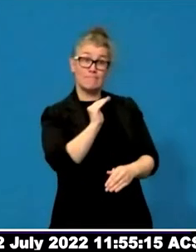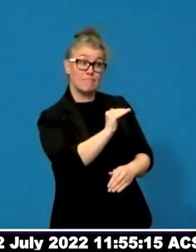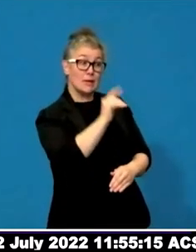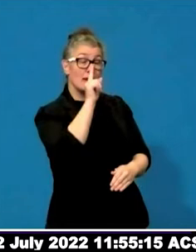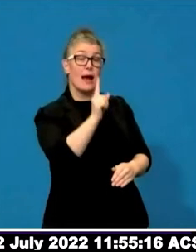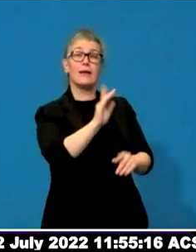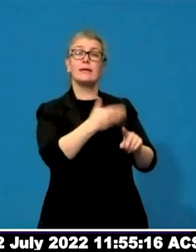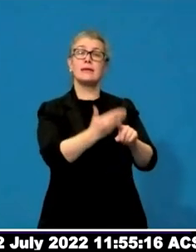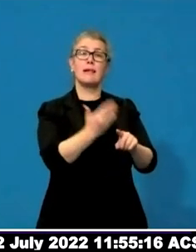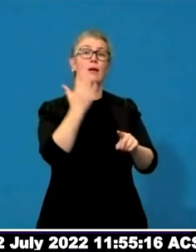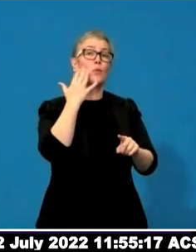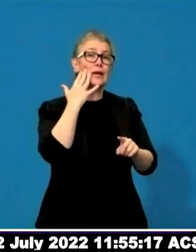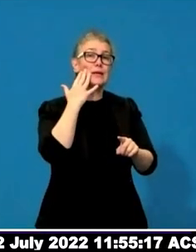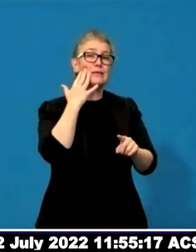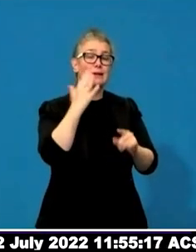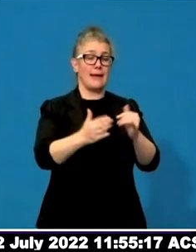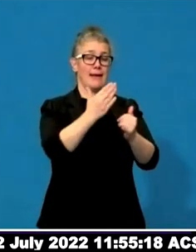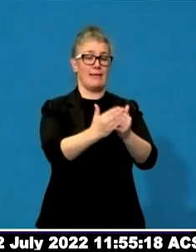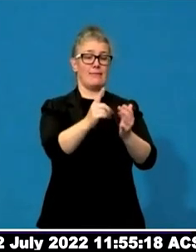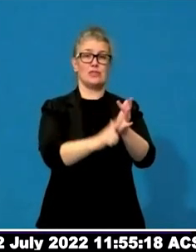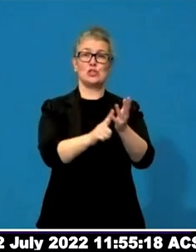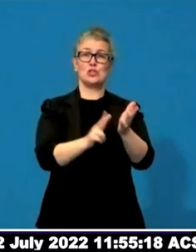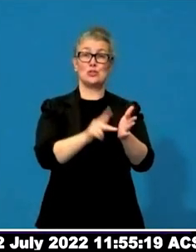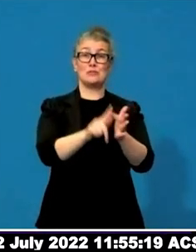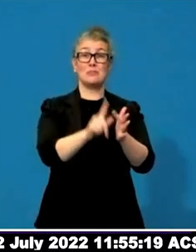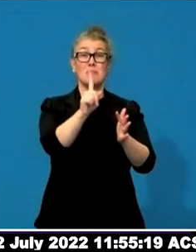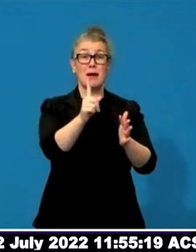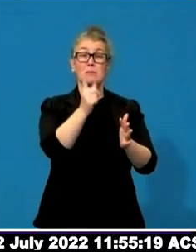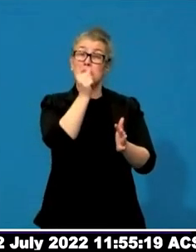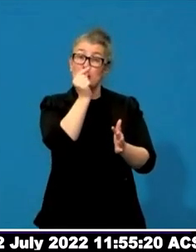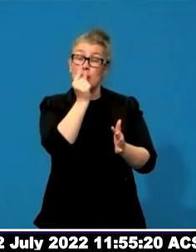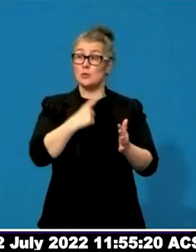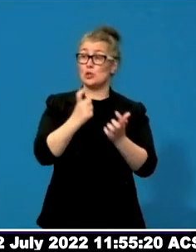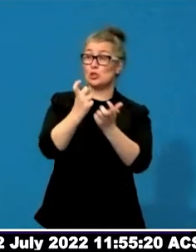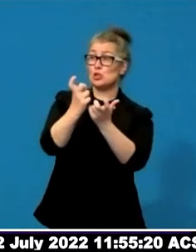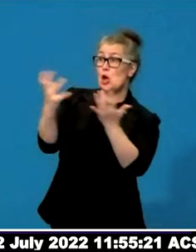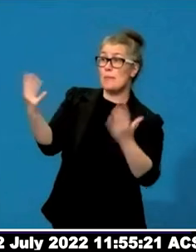and it was possibly going to be longer. So we are fortunate that we've got a couple of matters